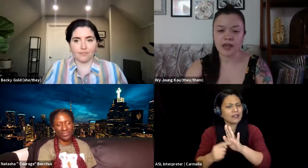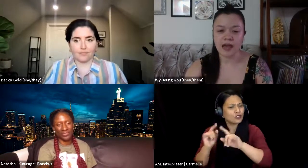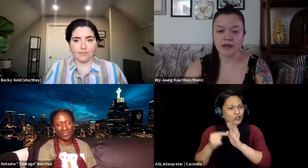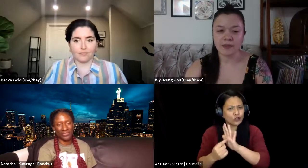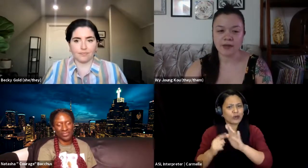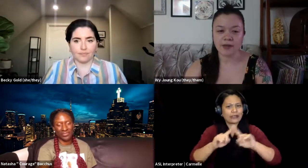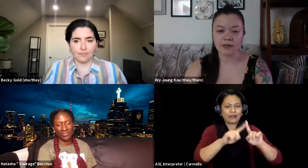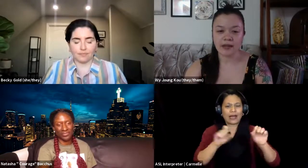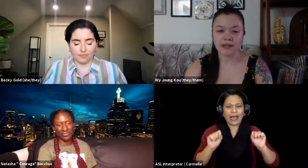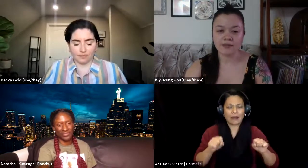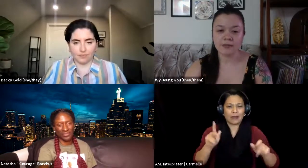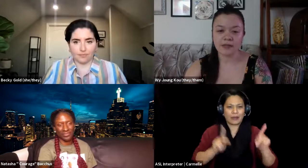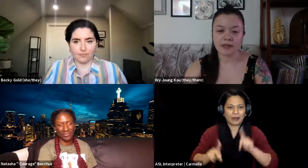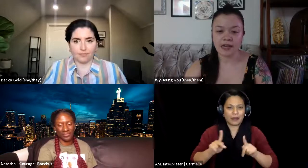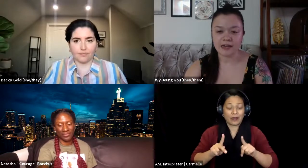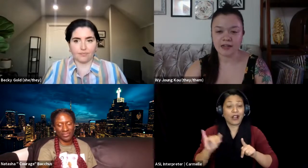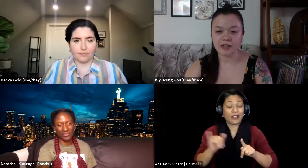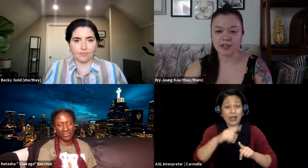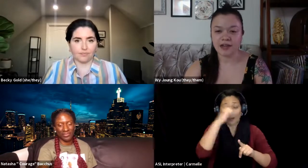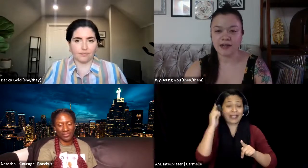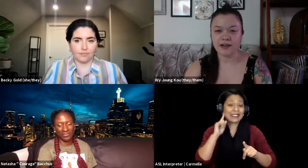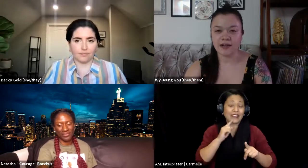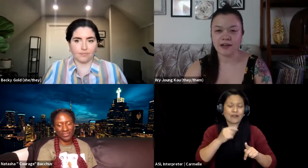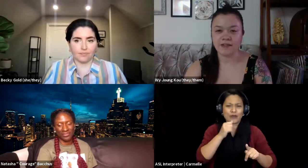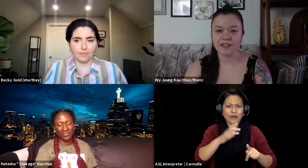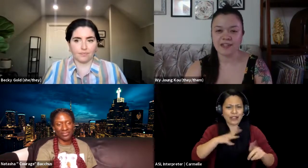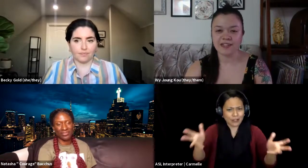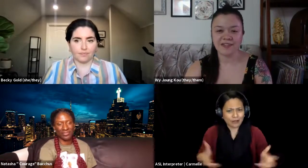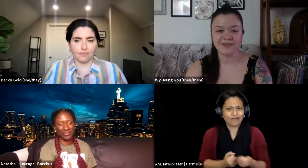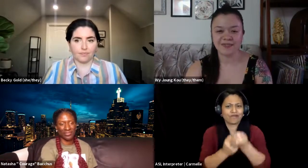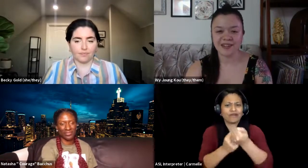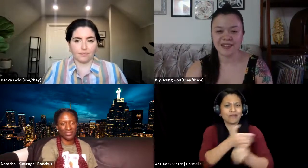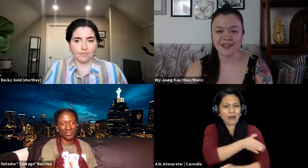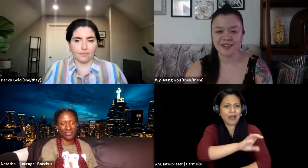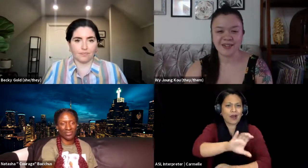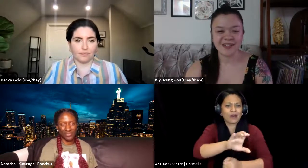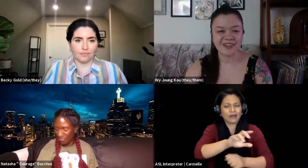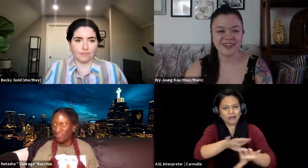and empowering Black Deaf women in canada to shine on and off the stage. welcome courage